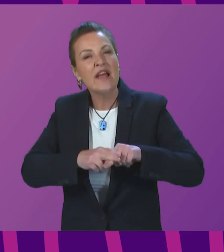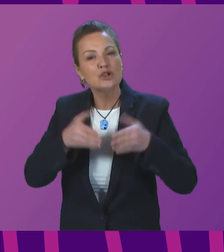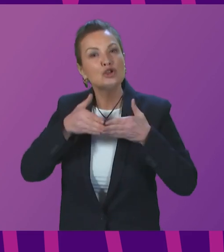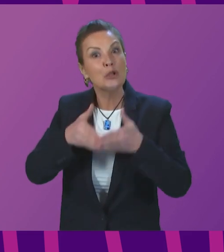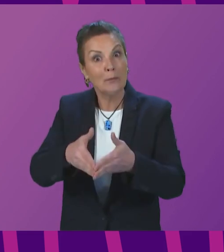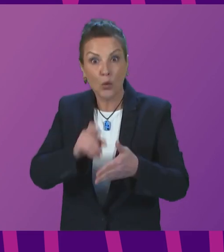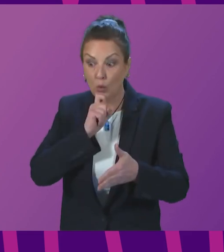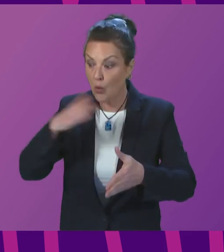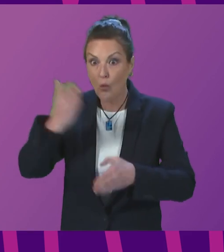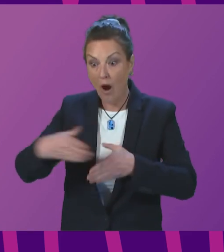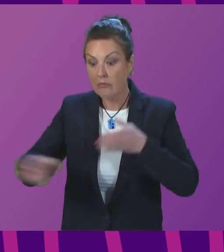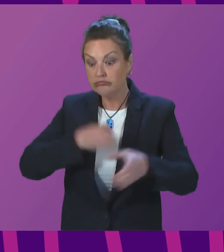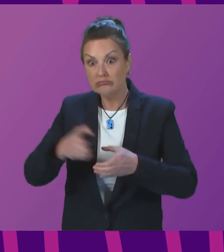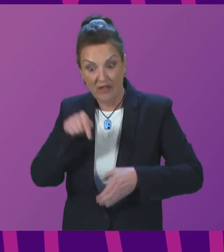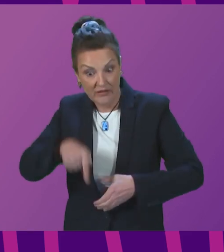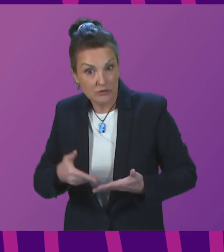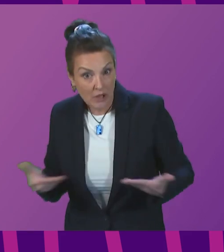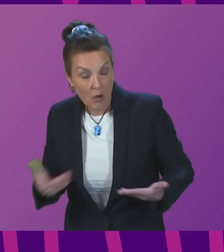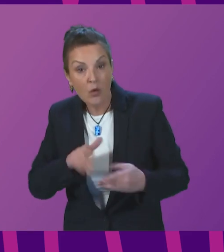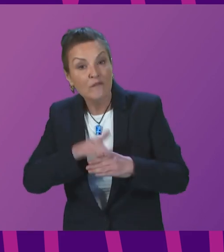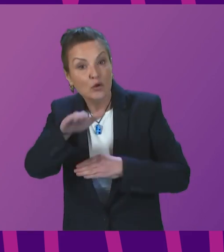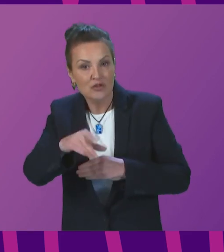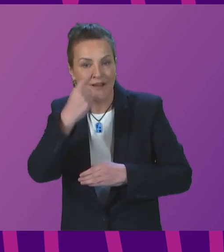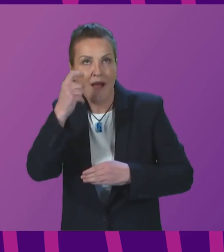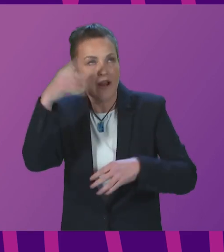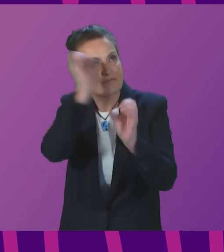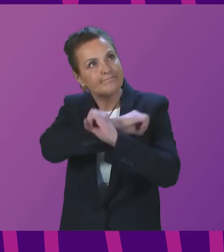and in the future have that bright future that people across Scotland want.